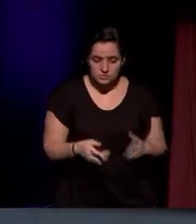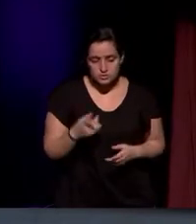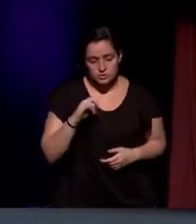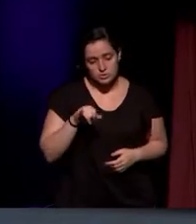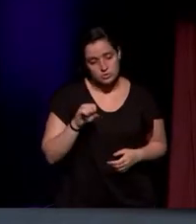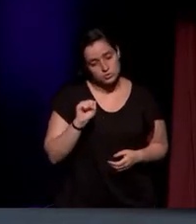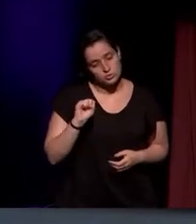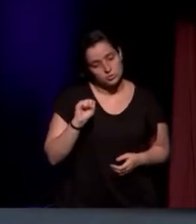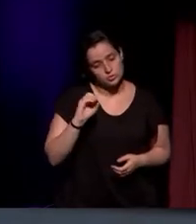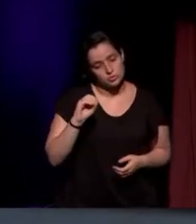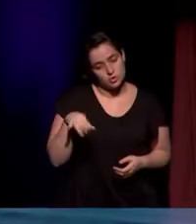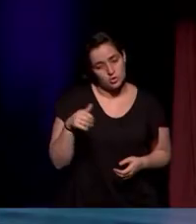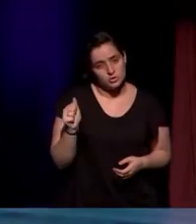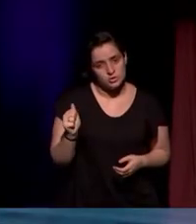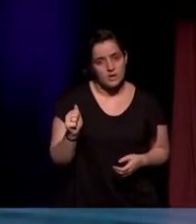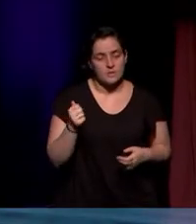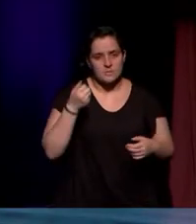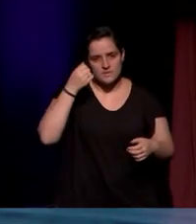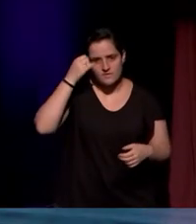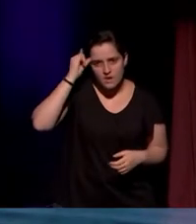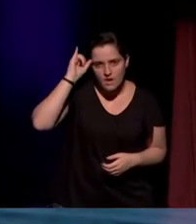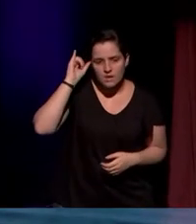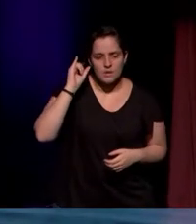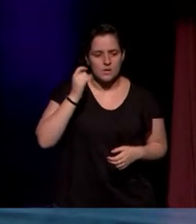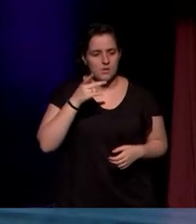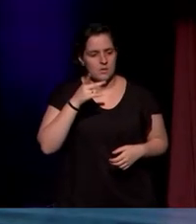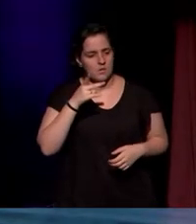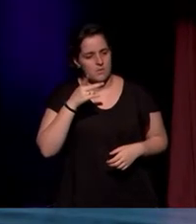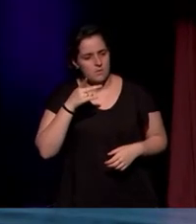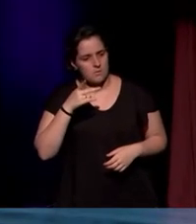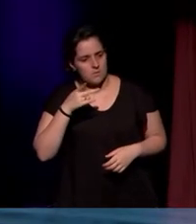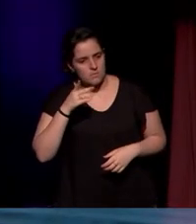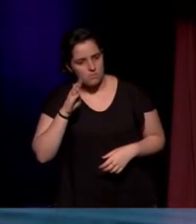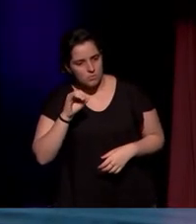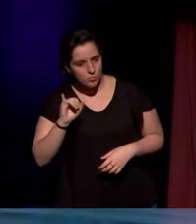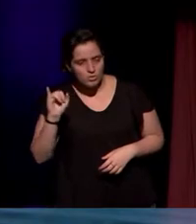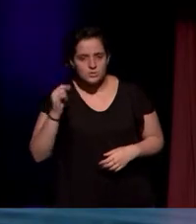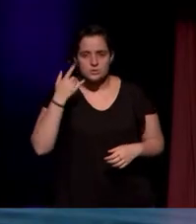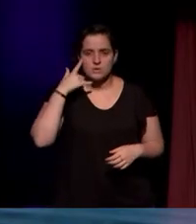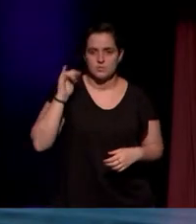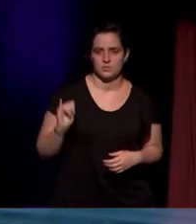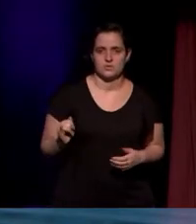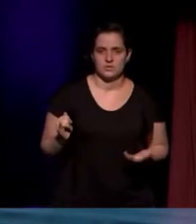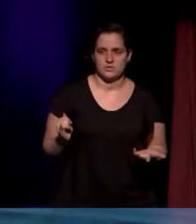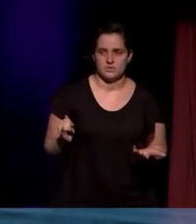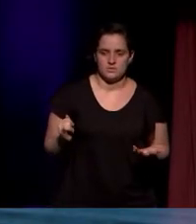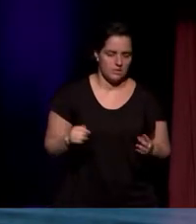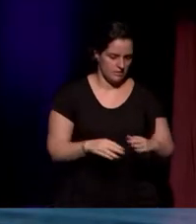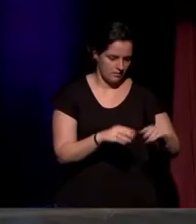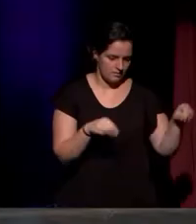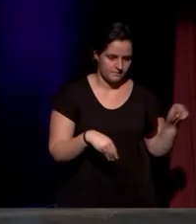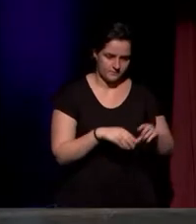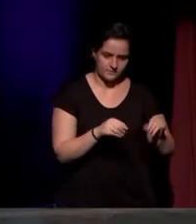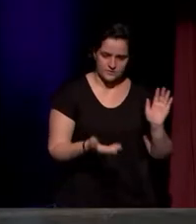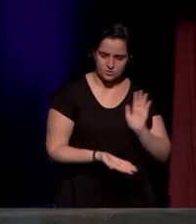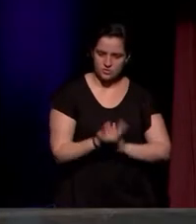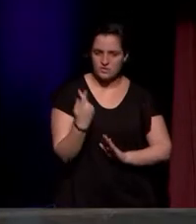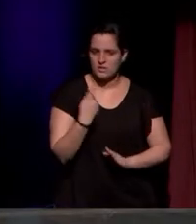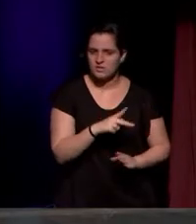for cows and for Japanese oxen, that is, and remove the land from peasants and peasants to do so.